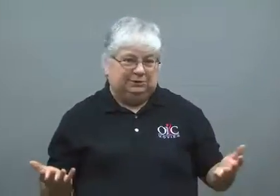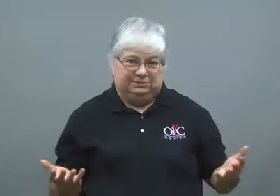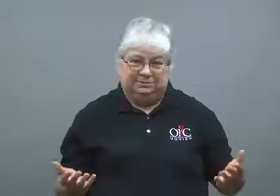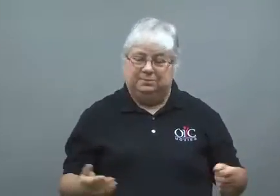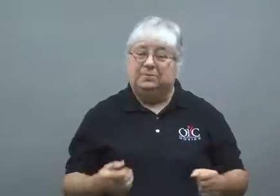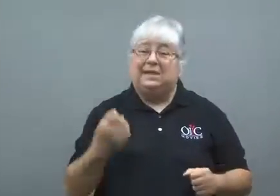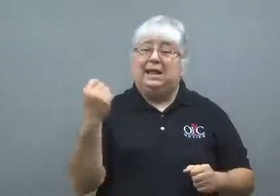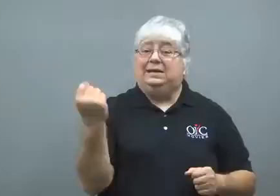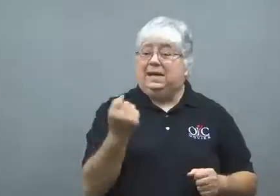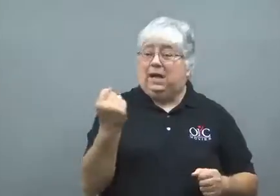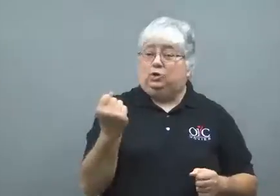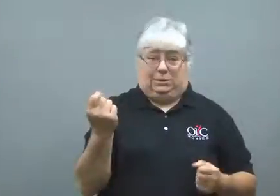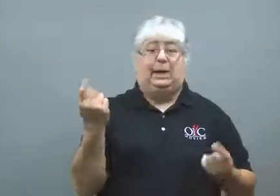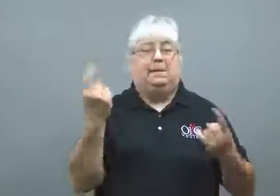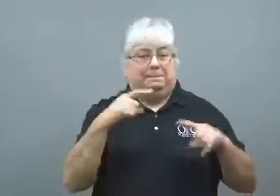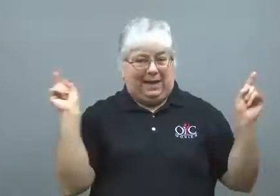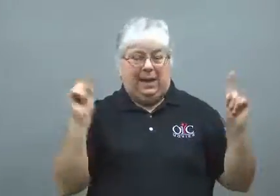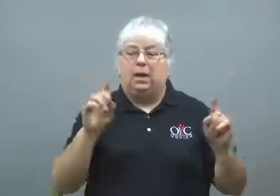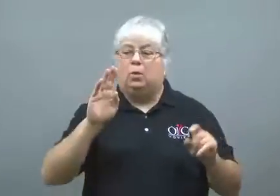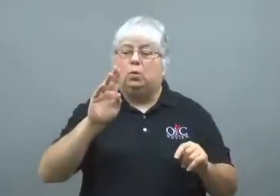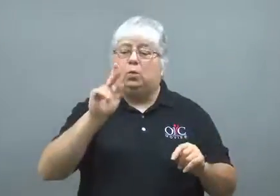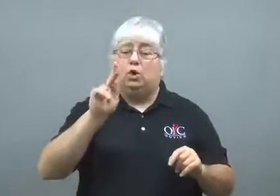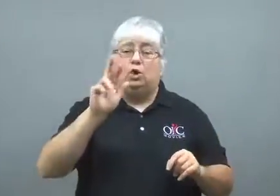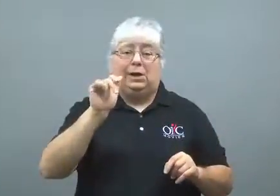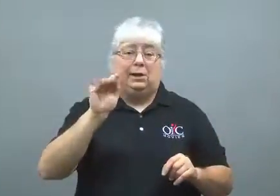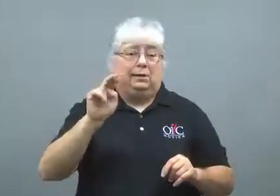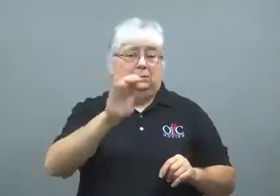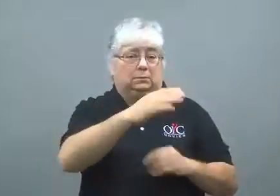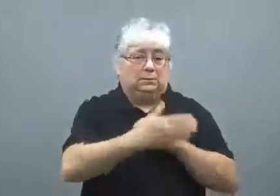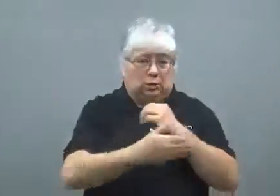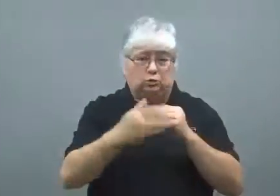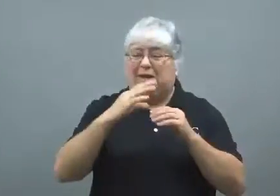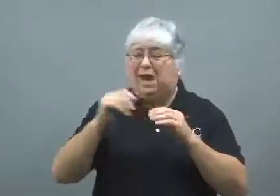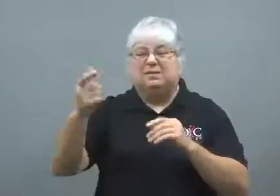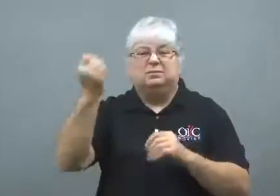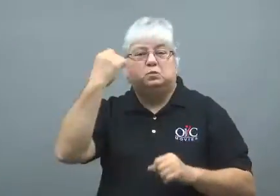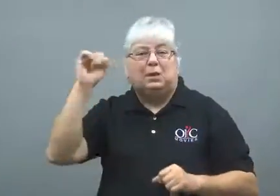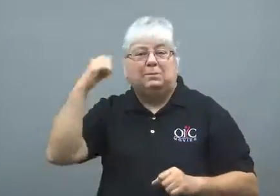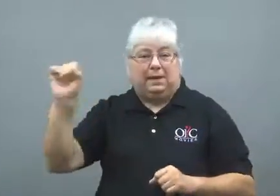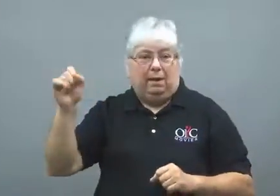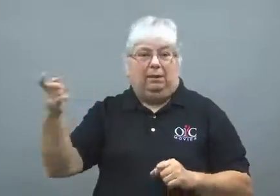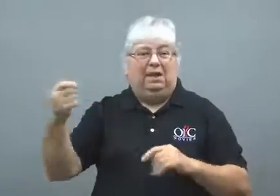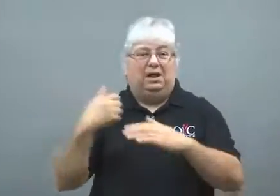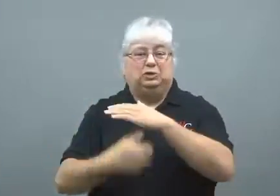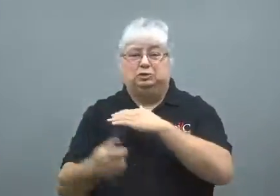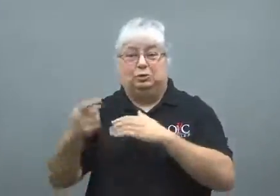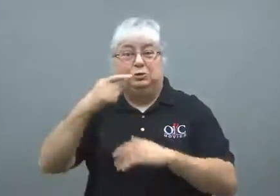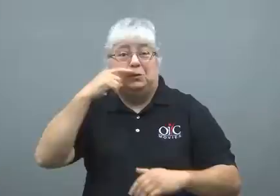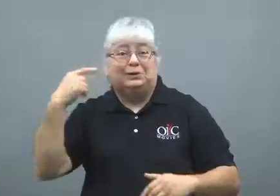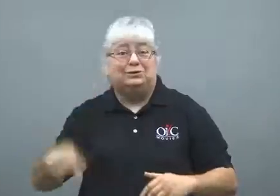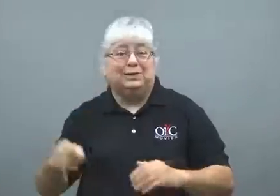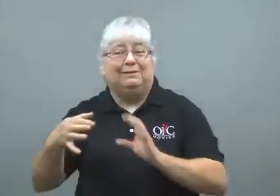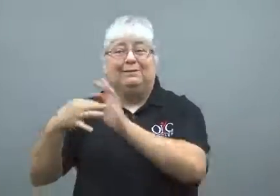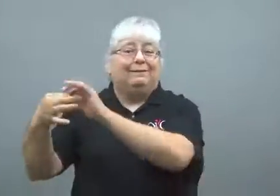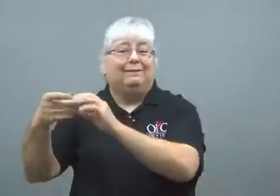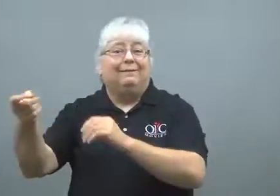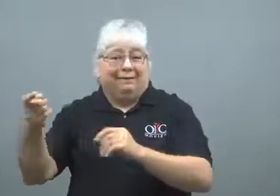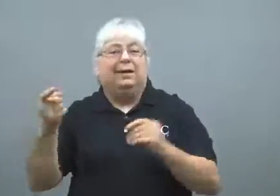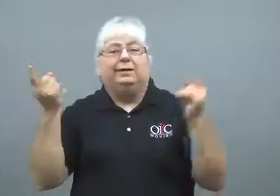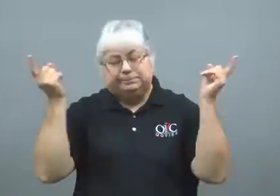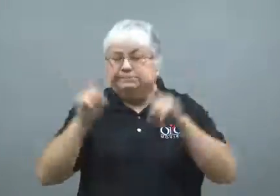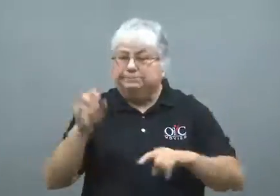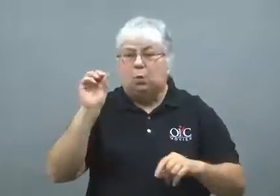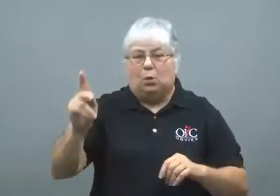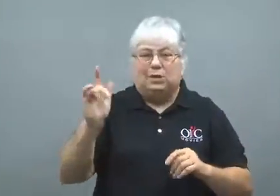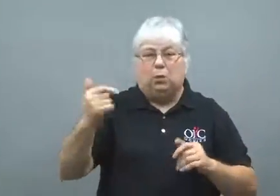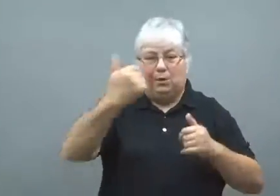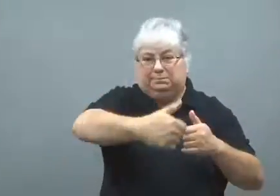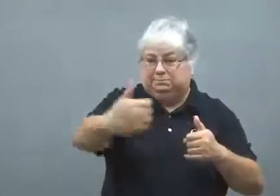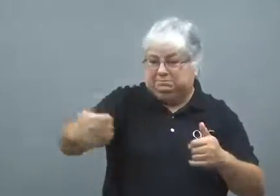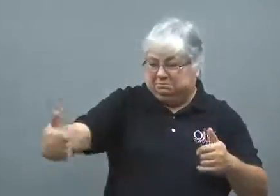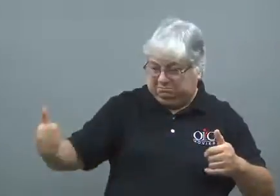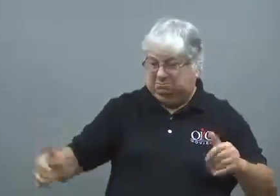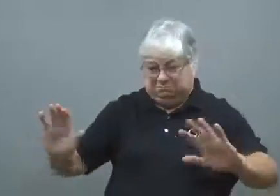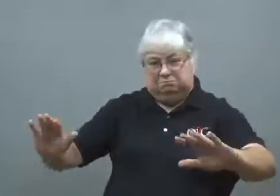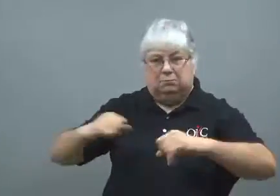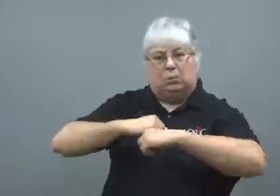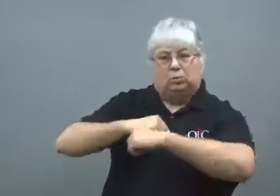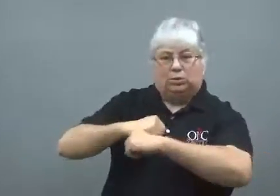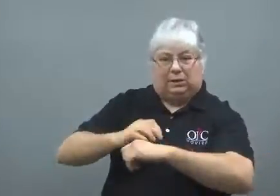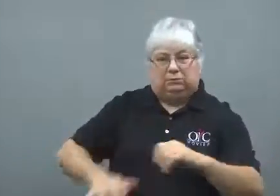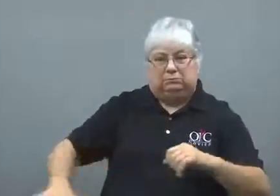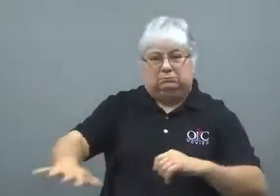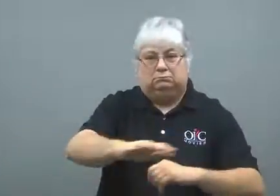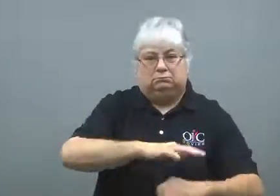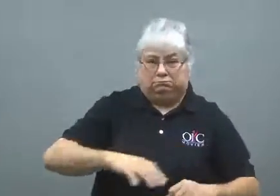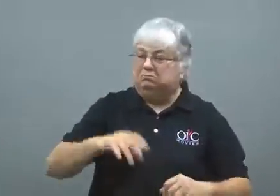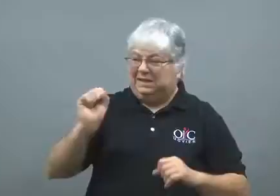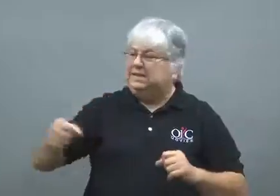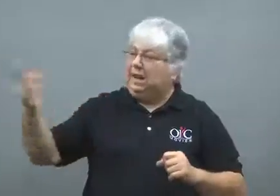Ukraine and the Russian-led rebels finally agreed on Saturday